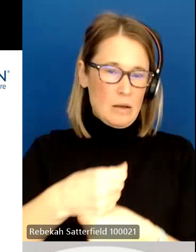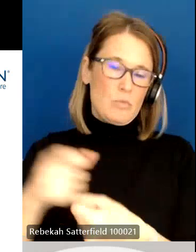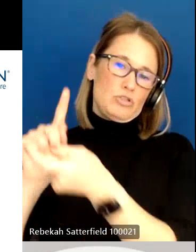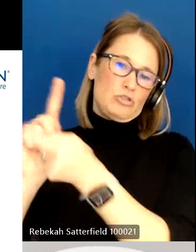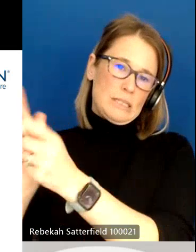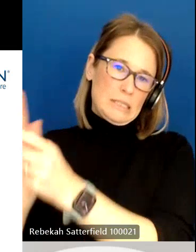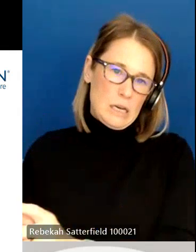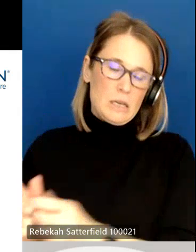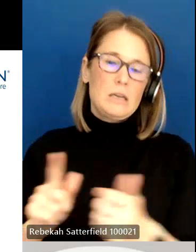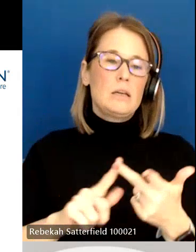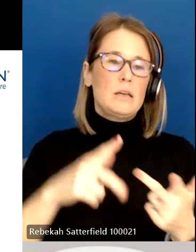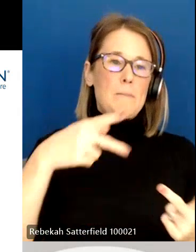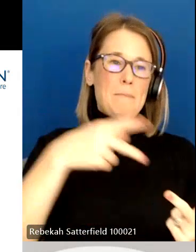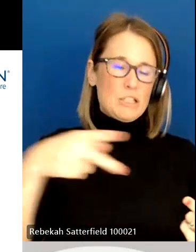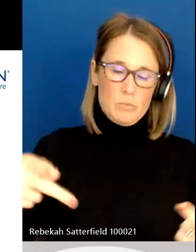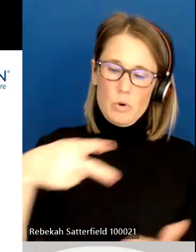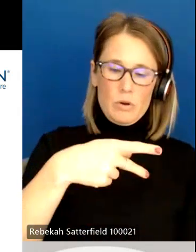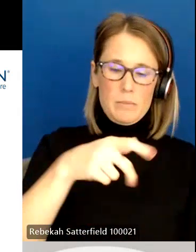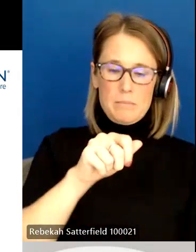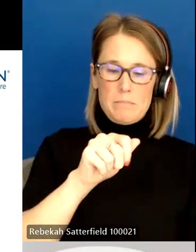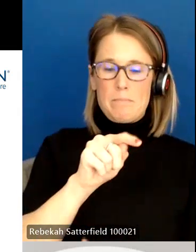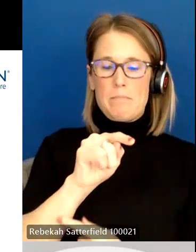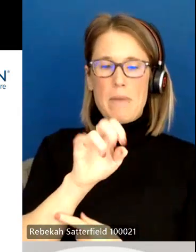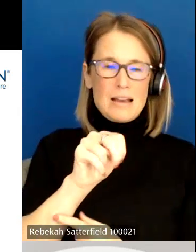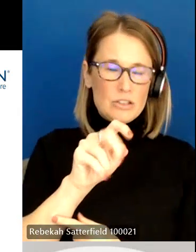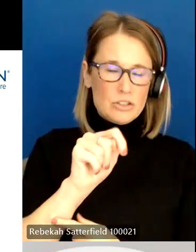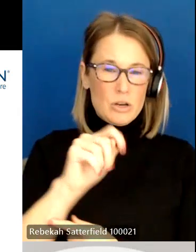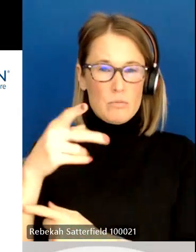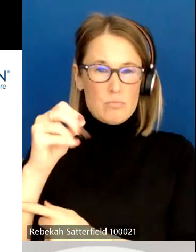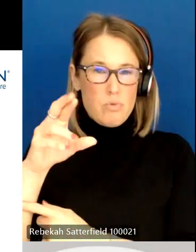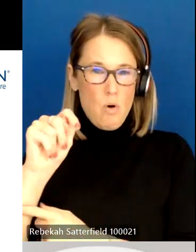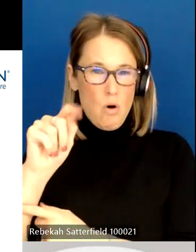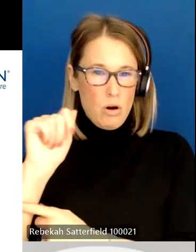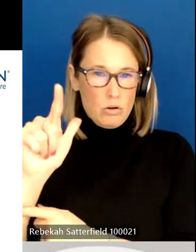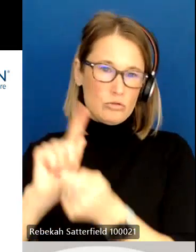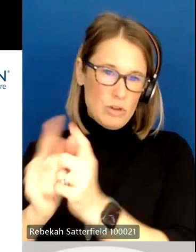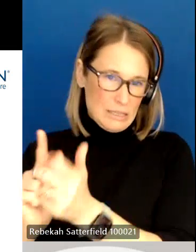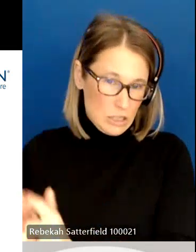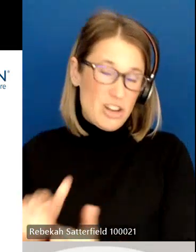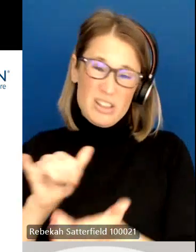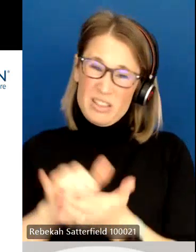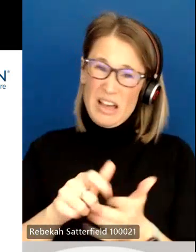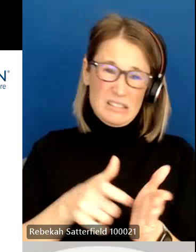patient portal which is uh absolutely necessary for Meaningful access right um we don't have a